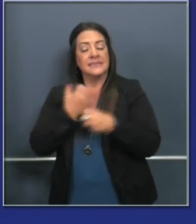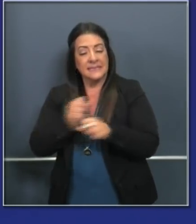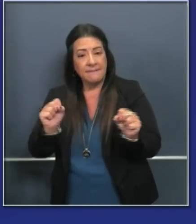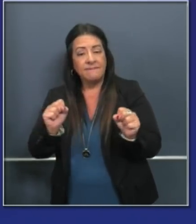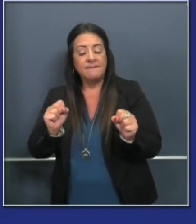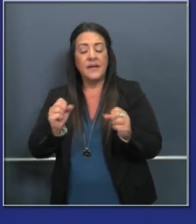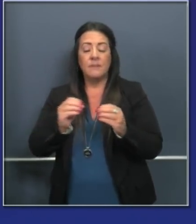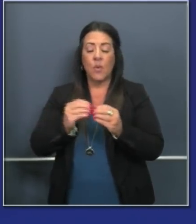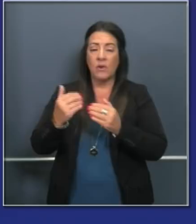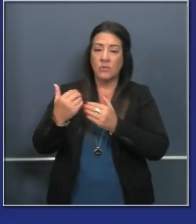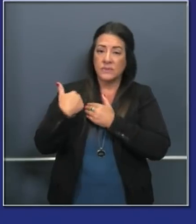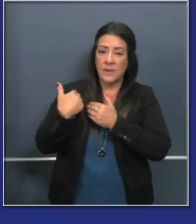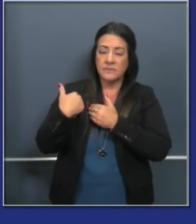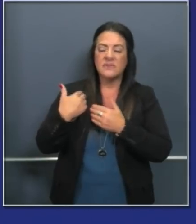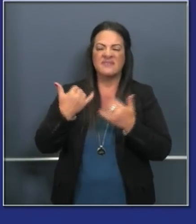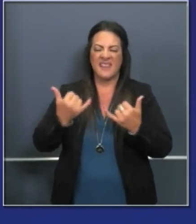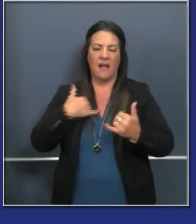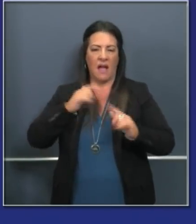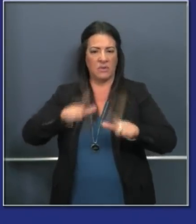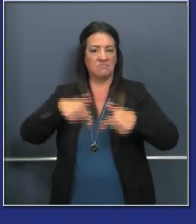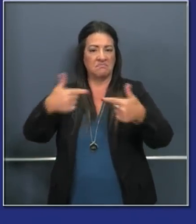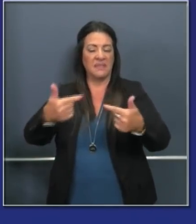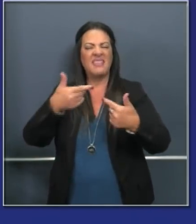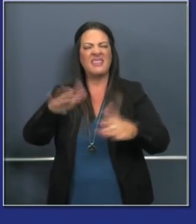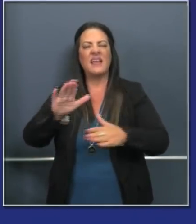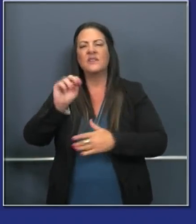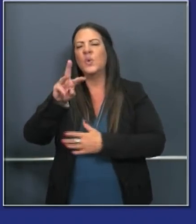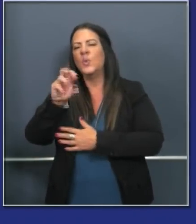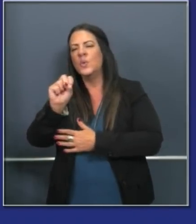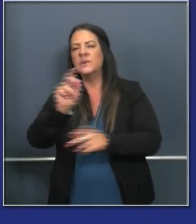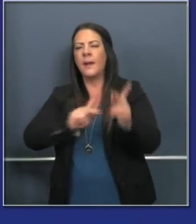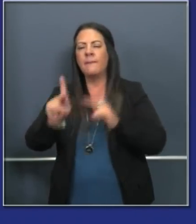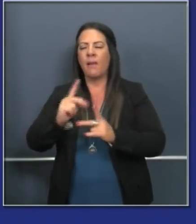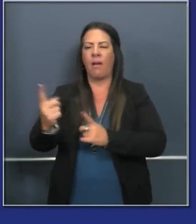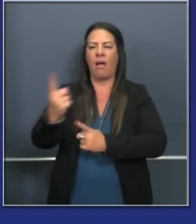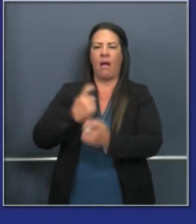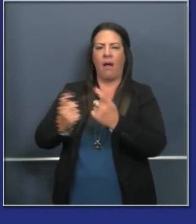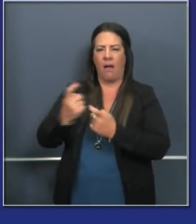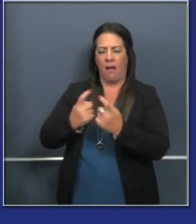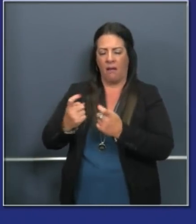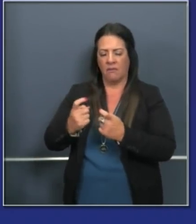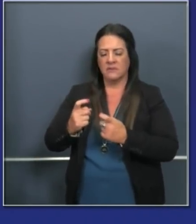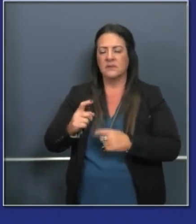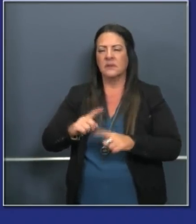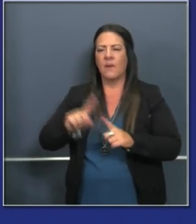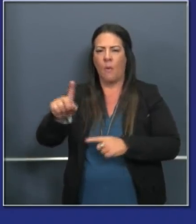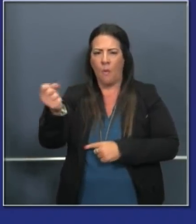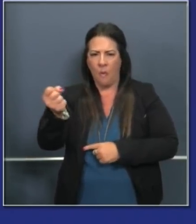RESPONSIBLE WAY THROUGH THIS PANDEMIC THE SPIRIT OF SAFER MORE RESPONSIBLE. LET ME TAKE